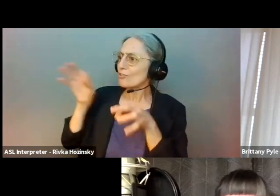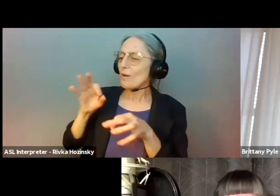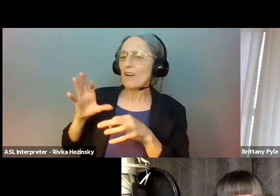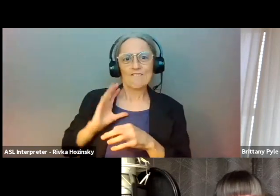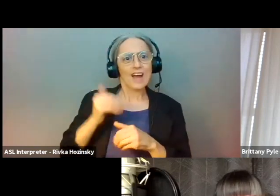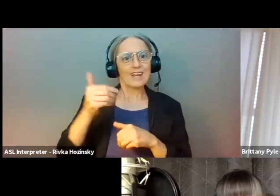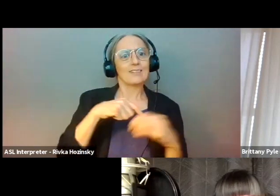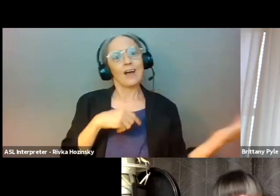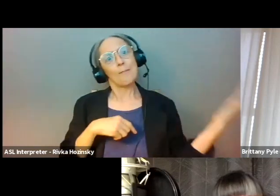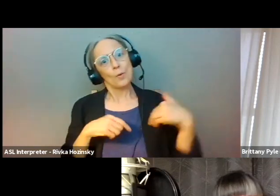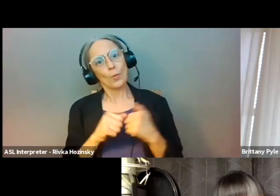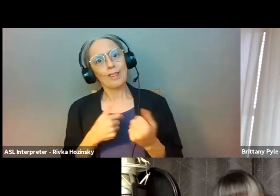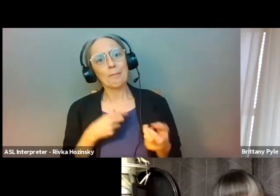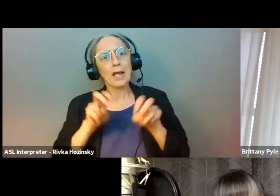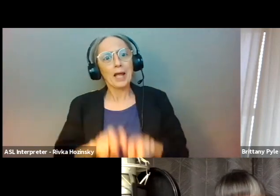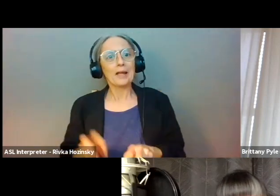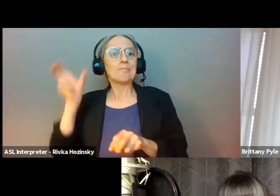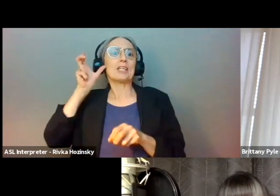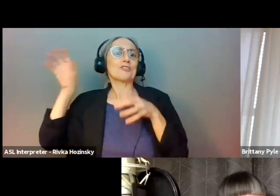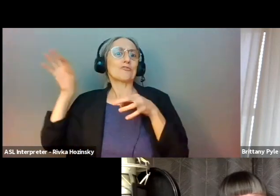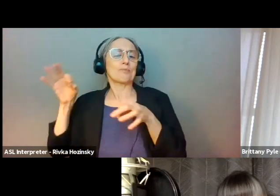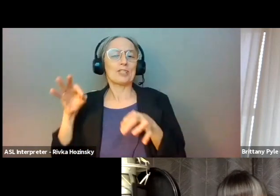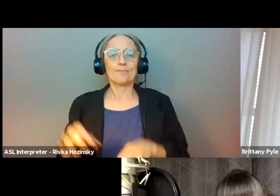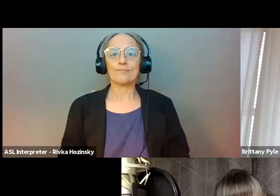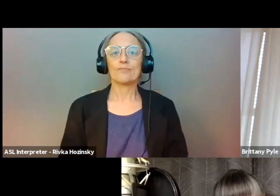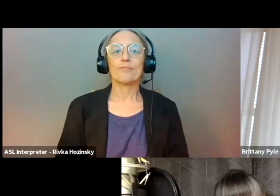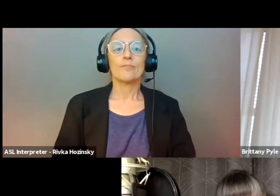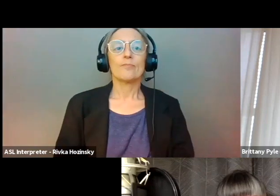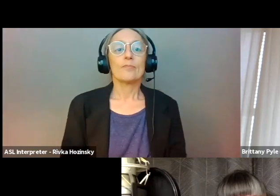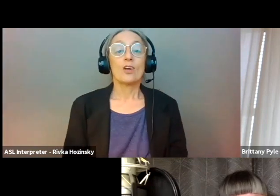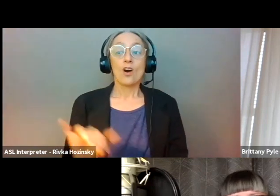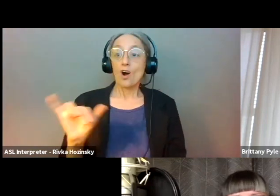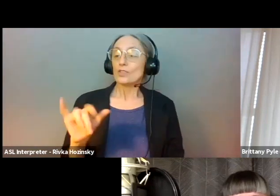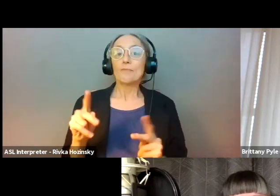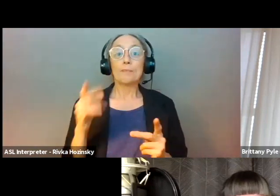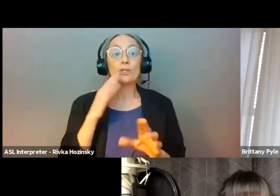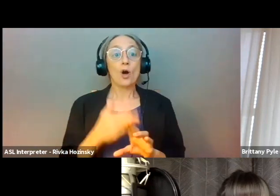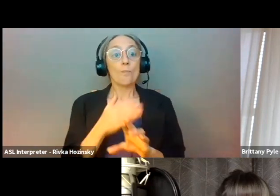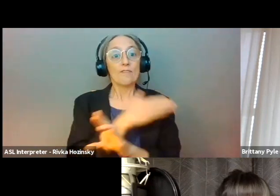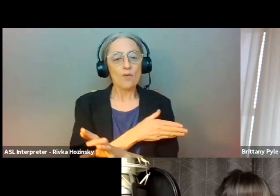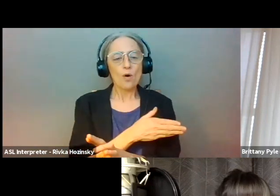It also allows when people know in advance there's going to be audio description. It also allows